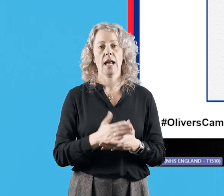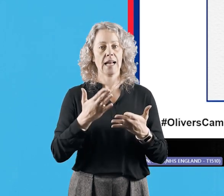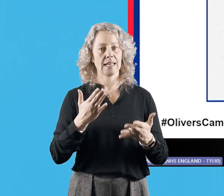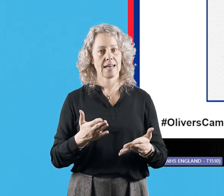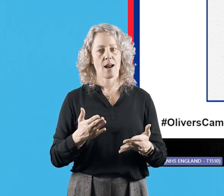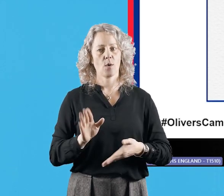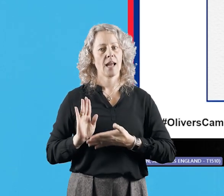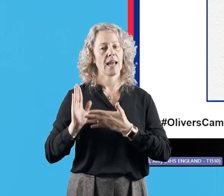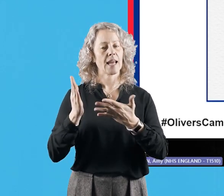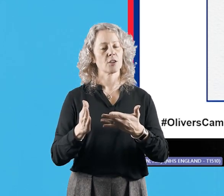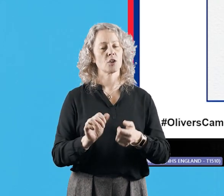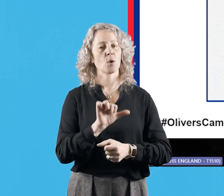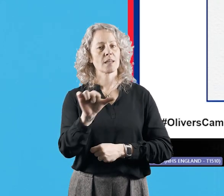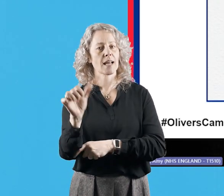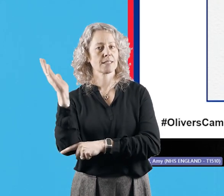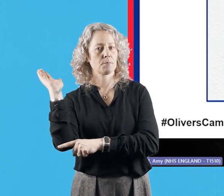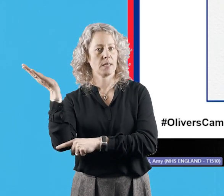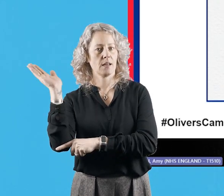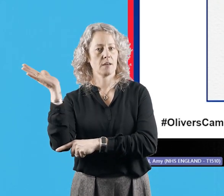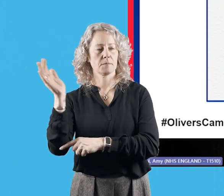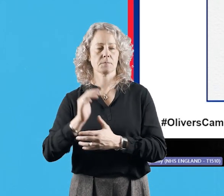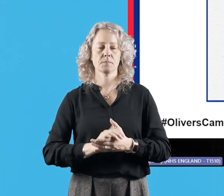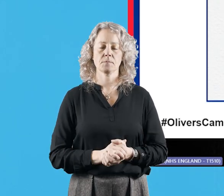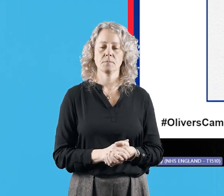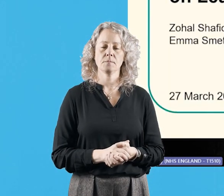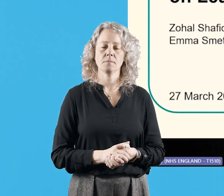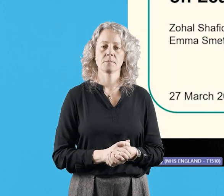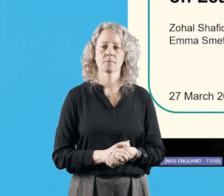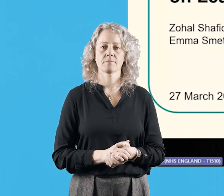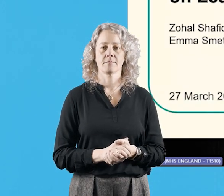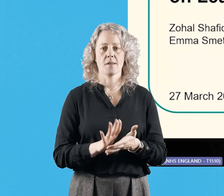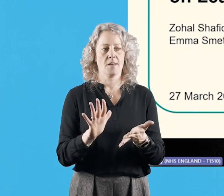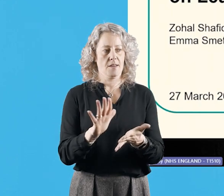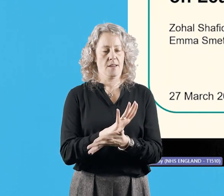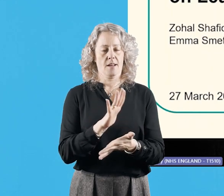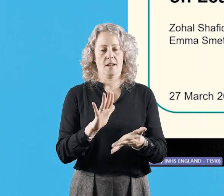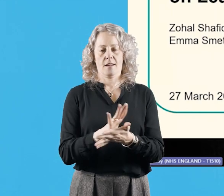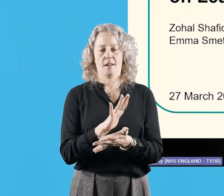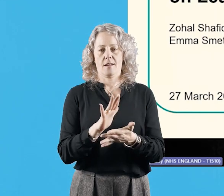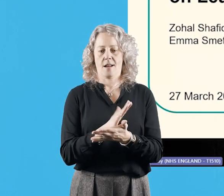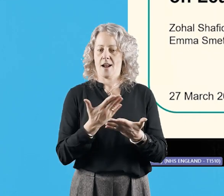say thank you and I'm going to now introduce our next speakers and I'm delighted